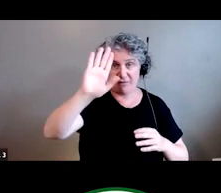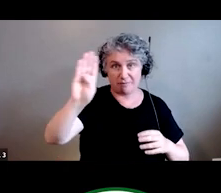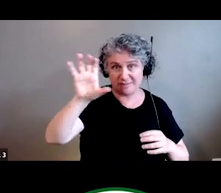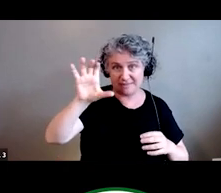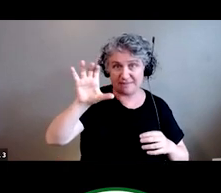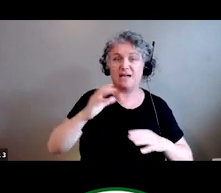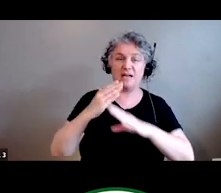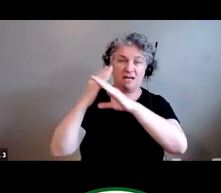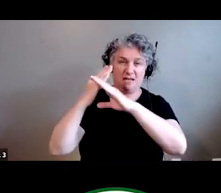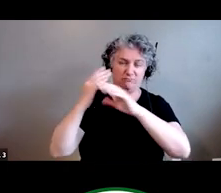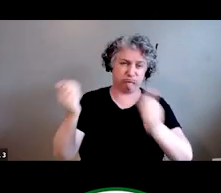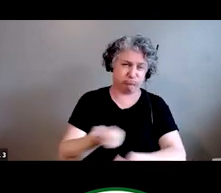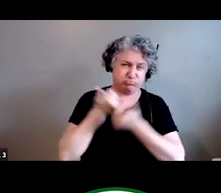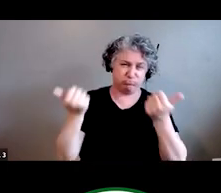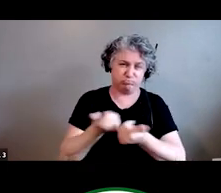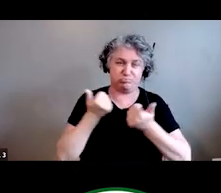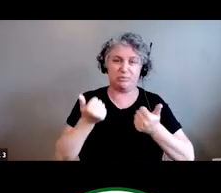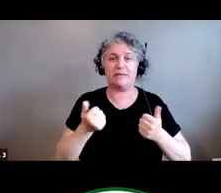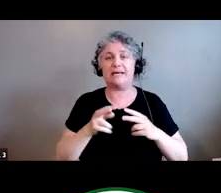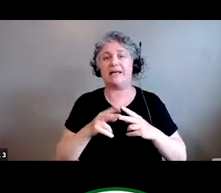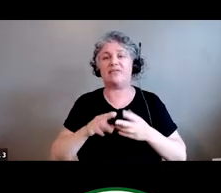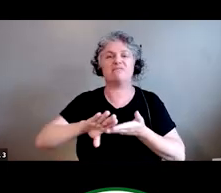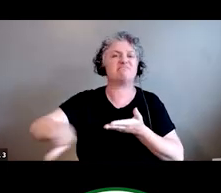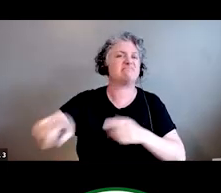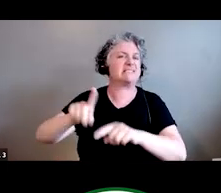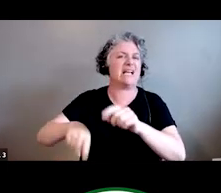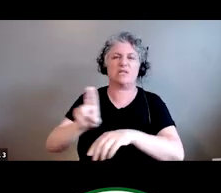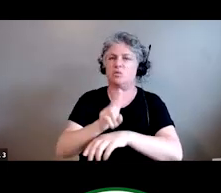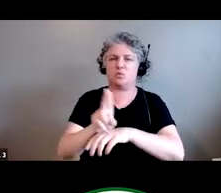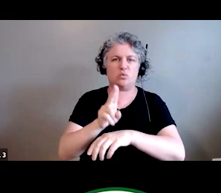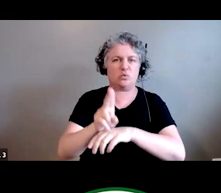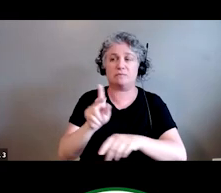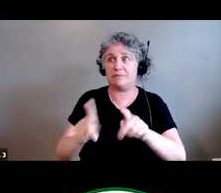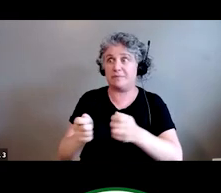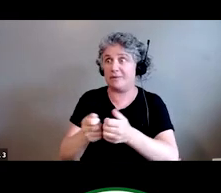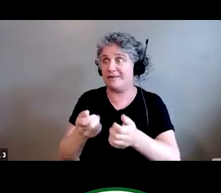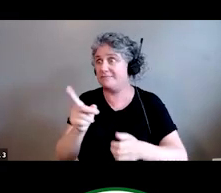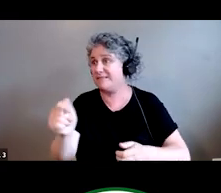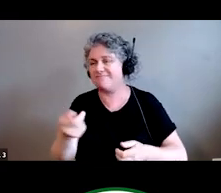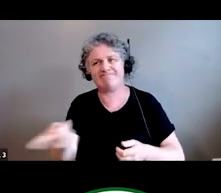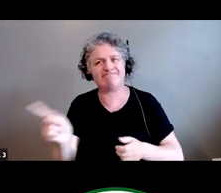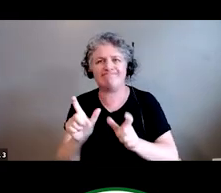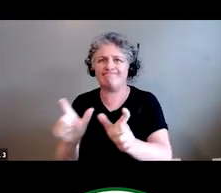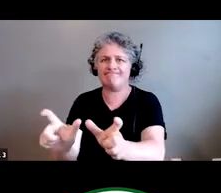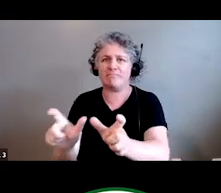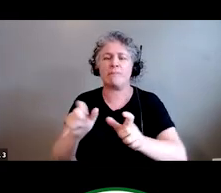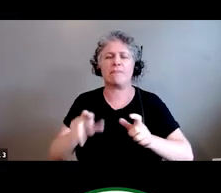create a friction in the experience of nature that suggests to some they don't belong in the space given the way that it was designed.